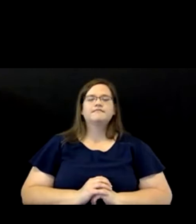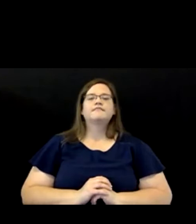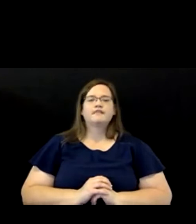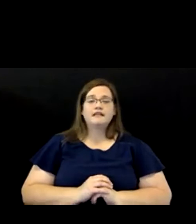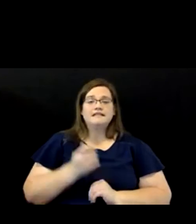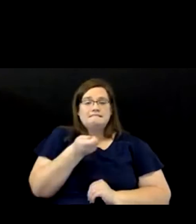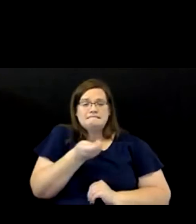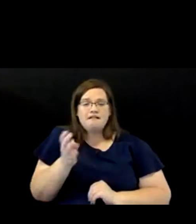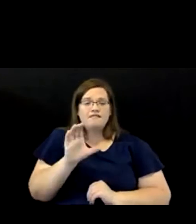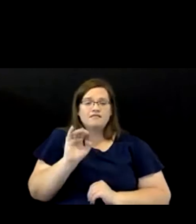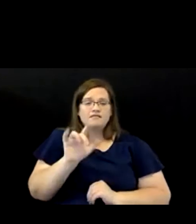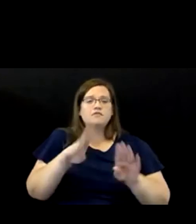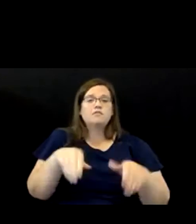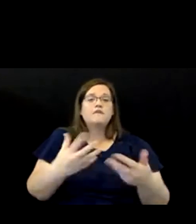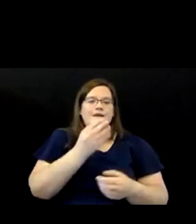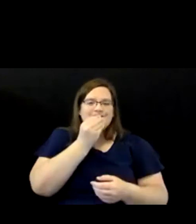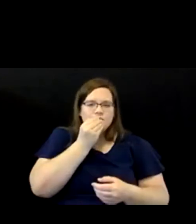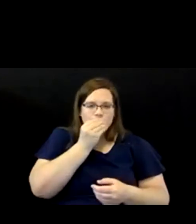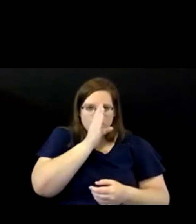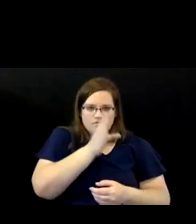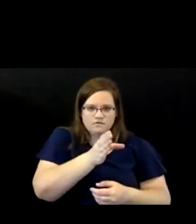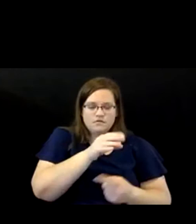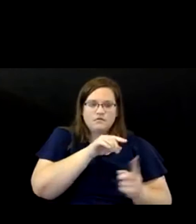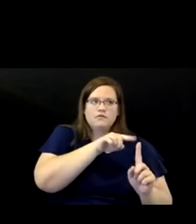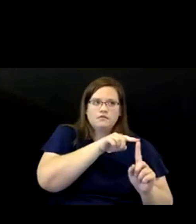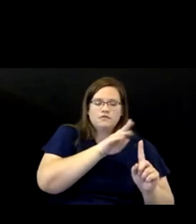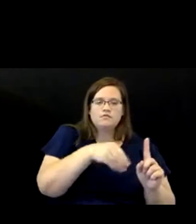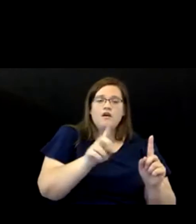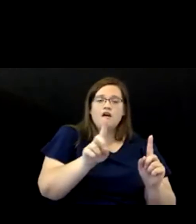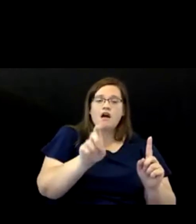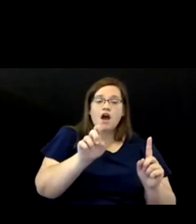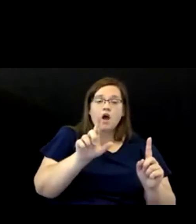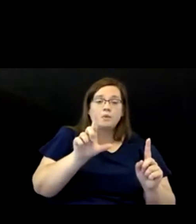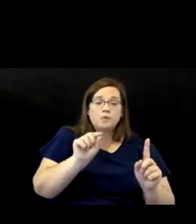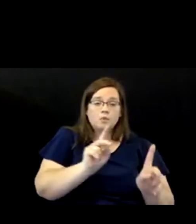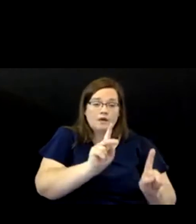are providing food directly. One CIL provided 120 individuals with five